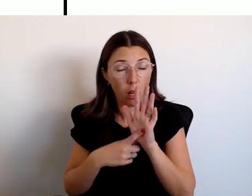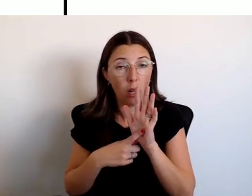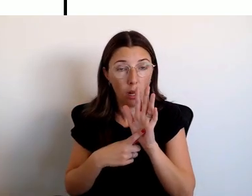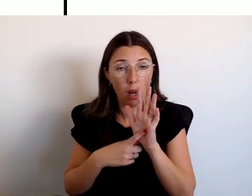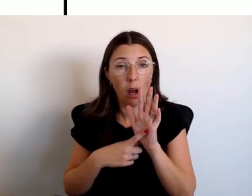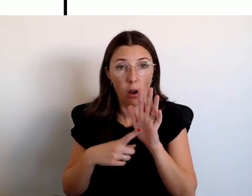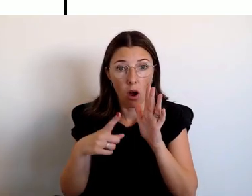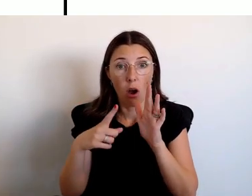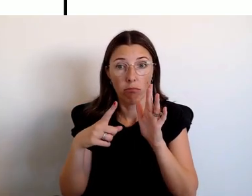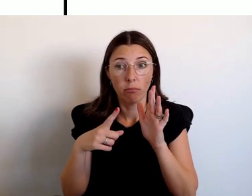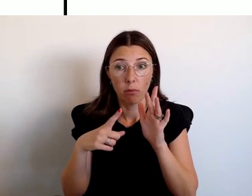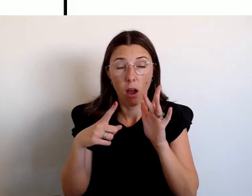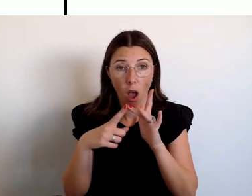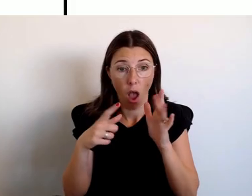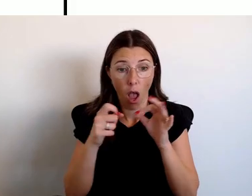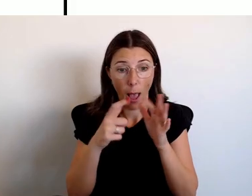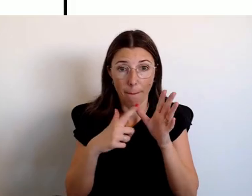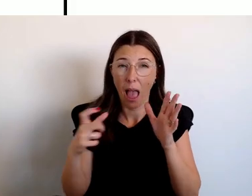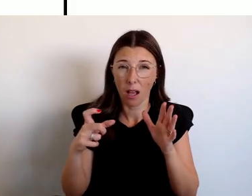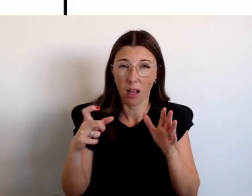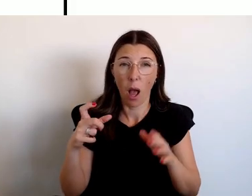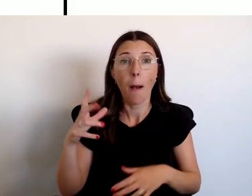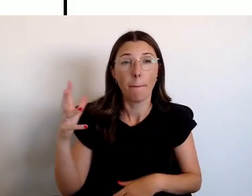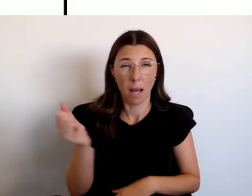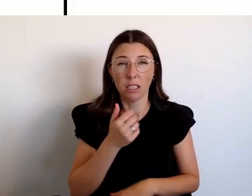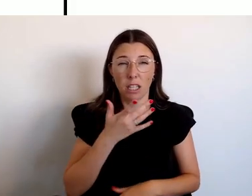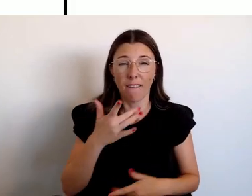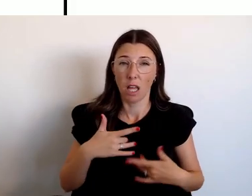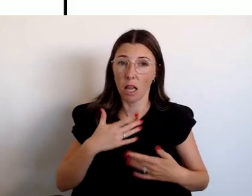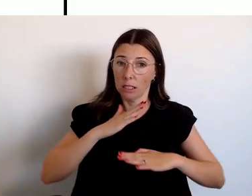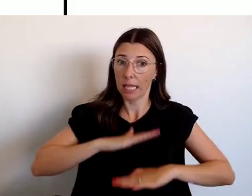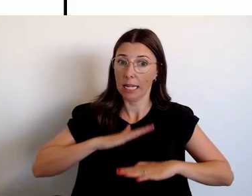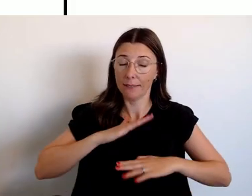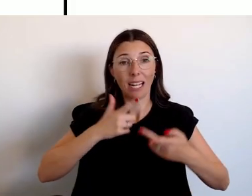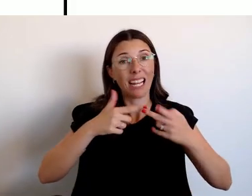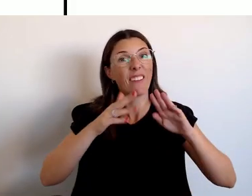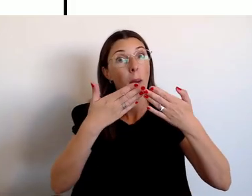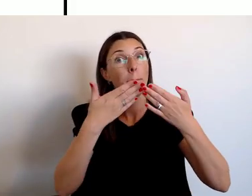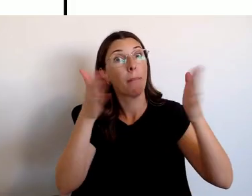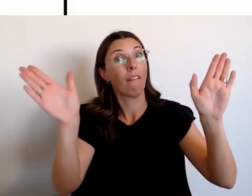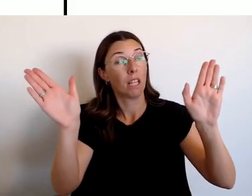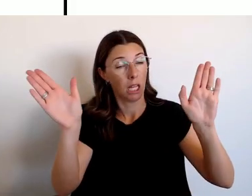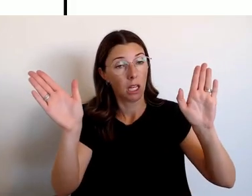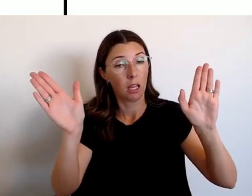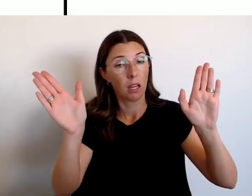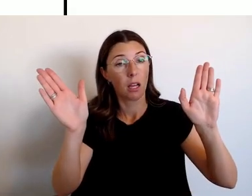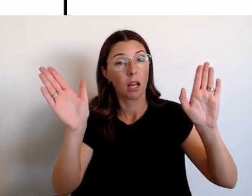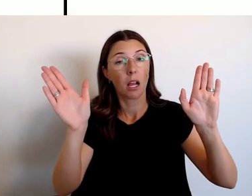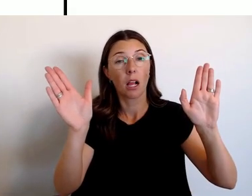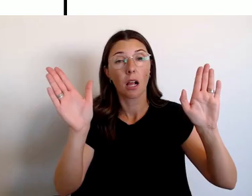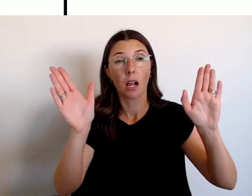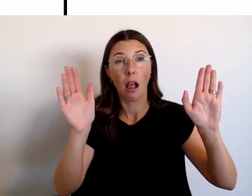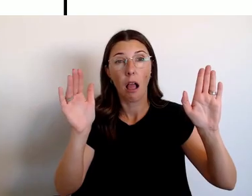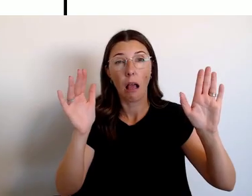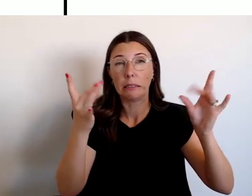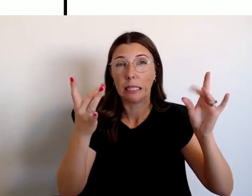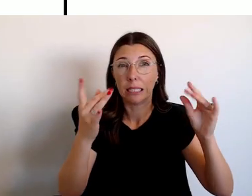needs to be satisfied that if that was in the public domain, it's at a classification and sensitivity level that it